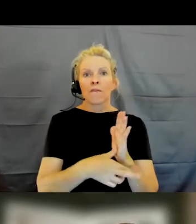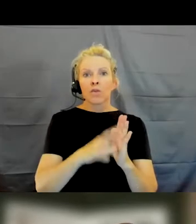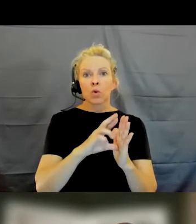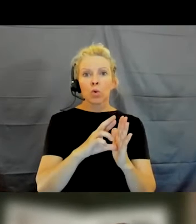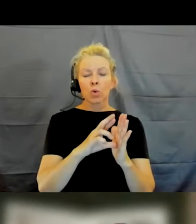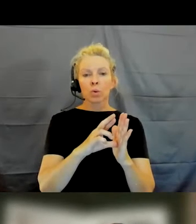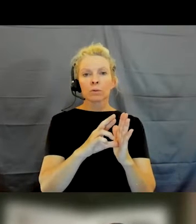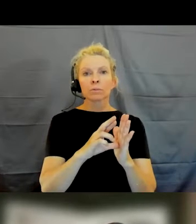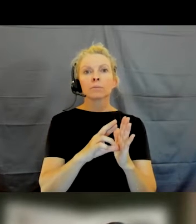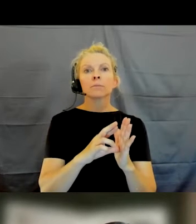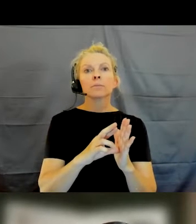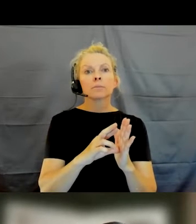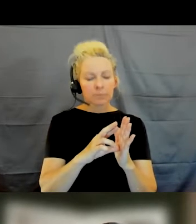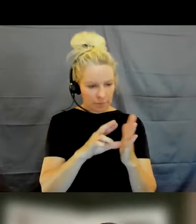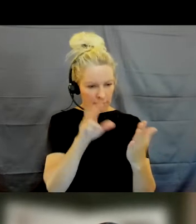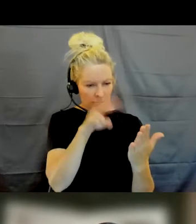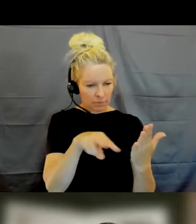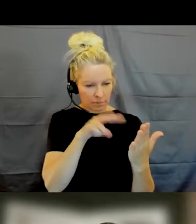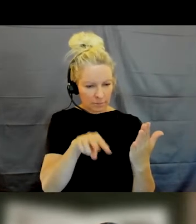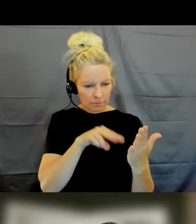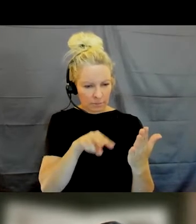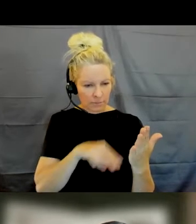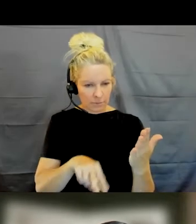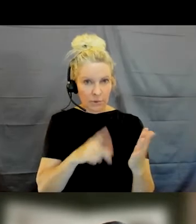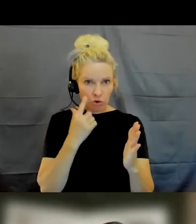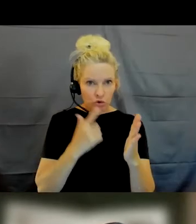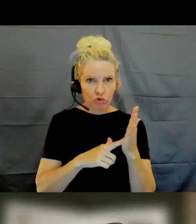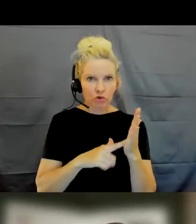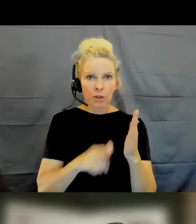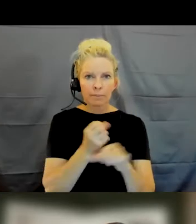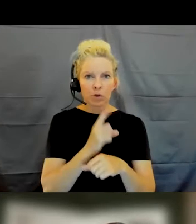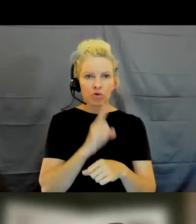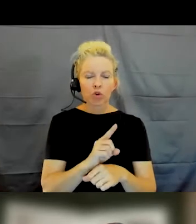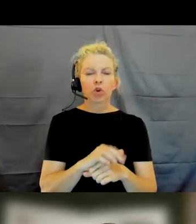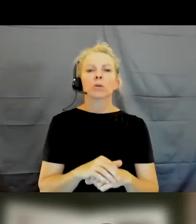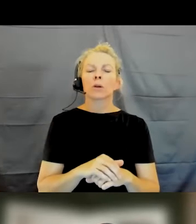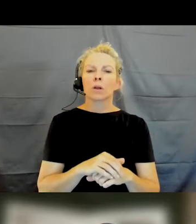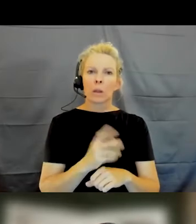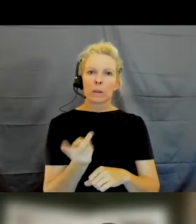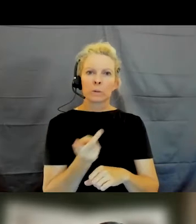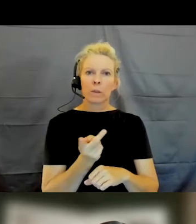way of knowing those two things are connected together programmatically and will describe to